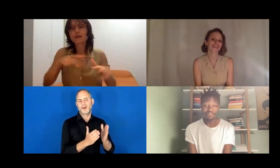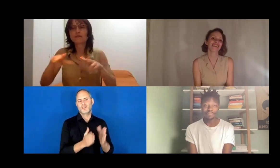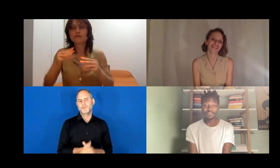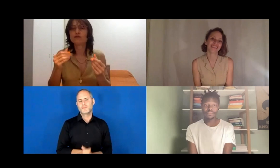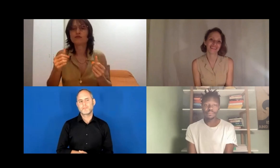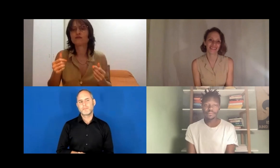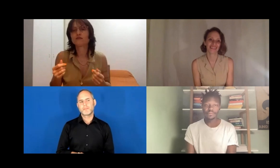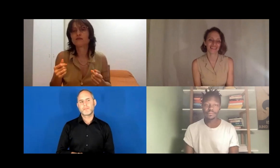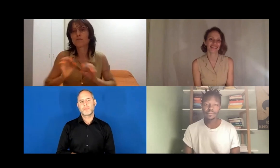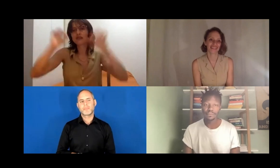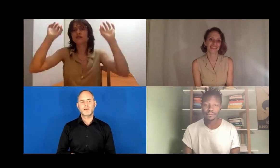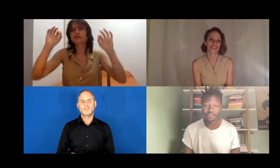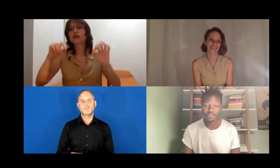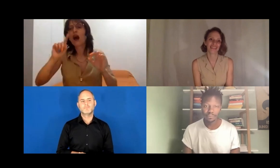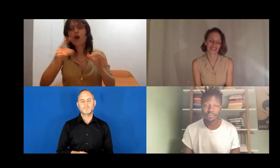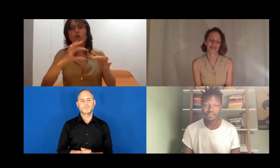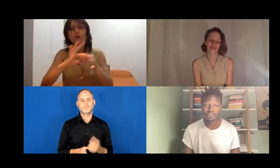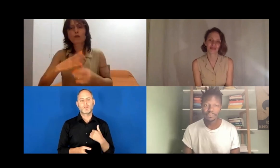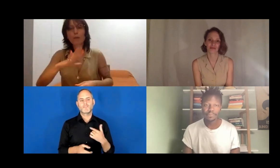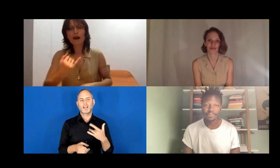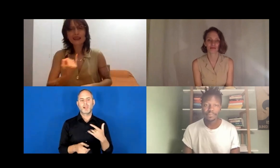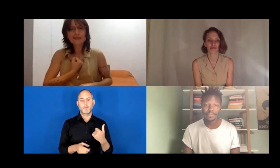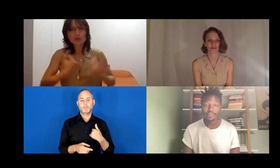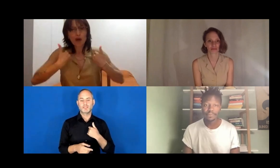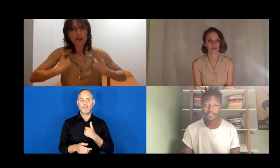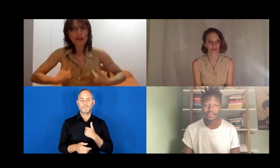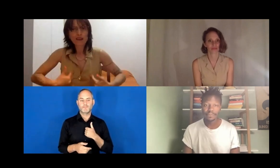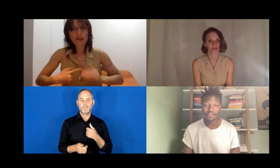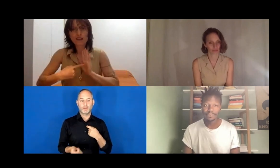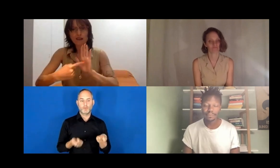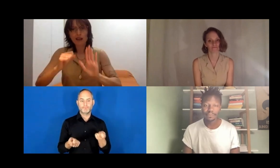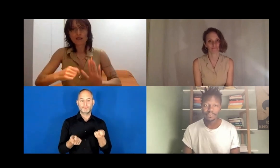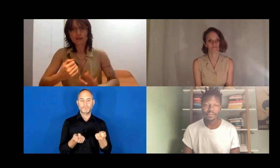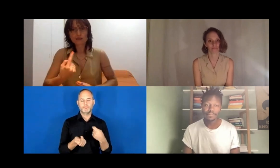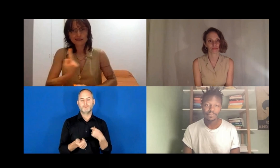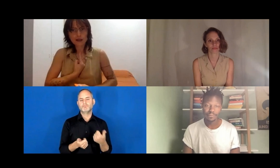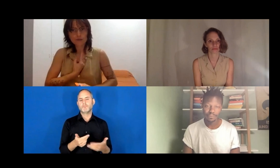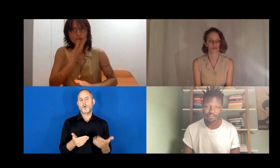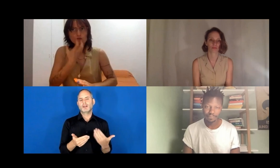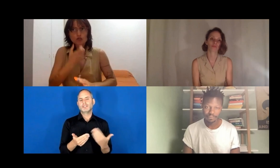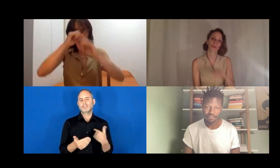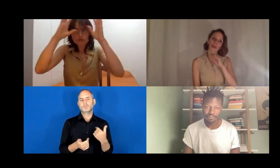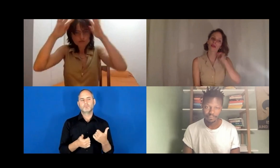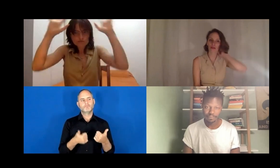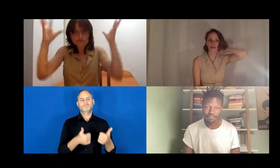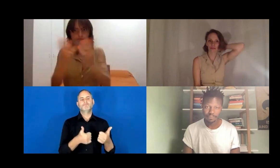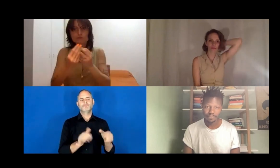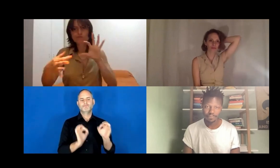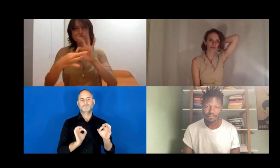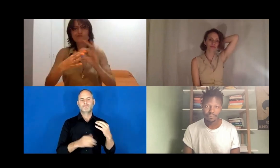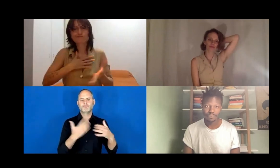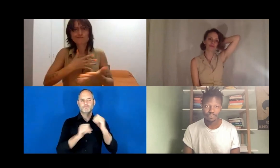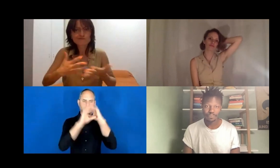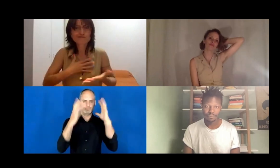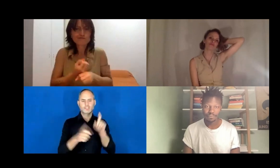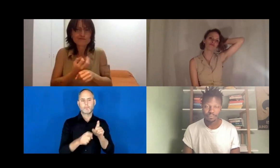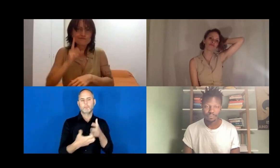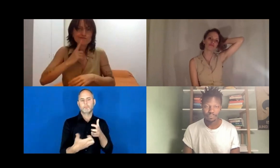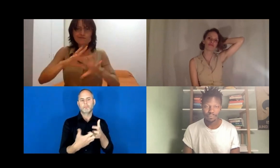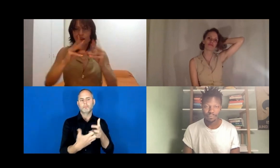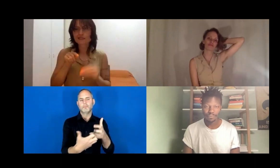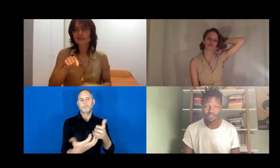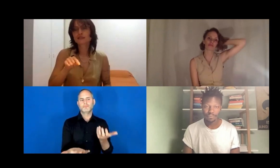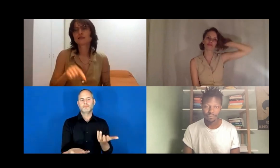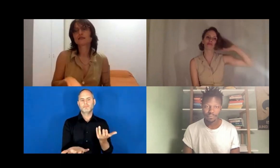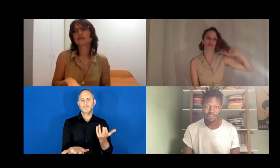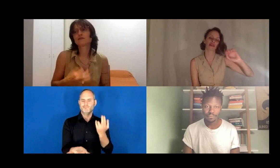And it's much better now. I feel like I can express my individuality. I can express my views, my visions,